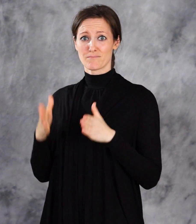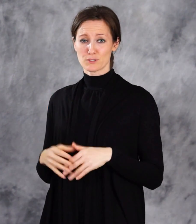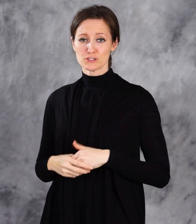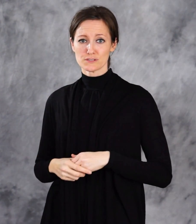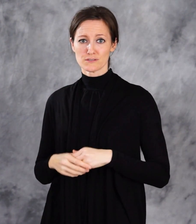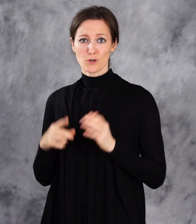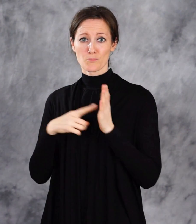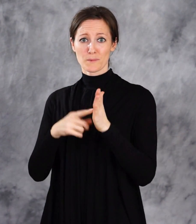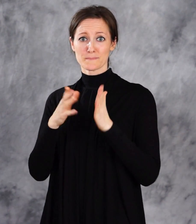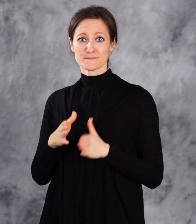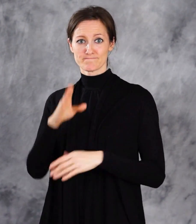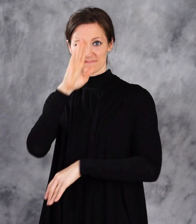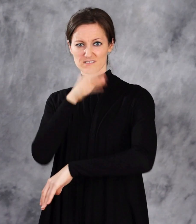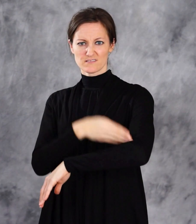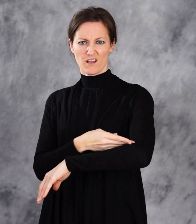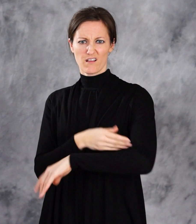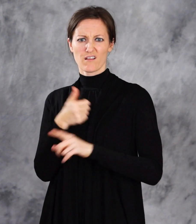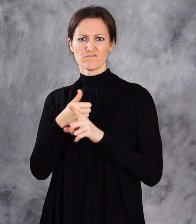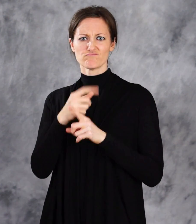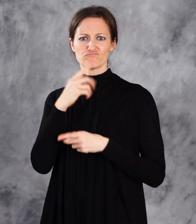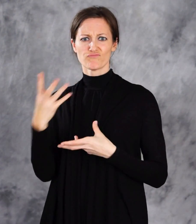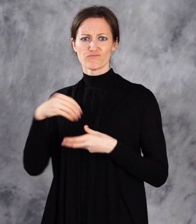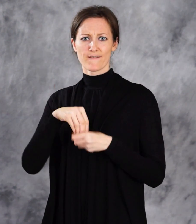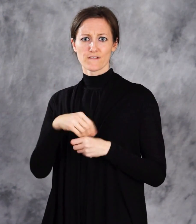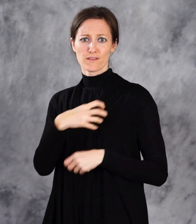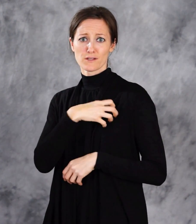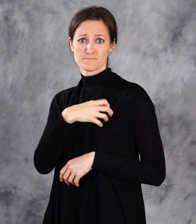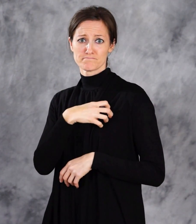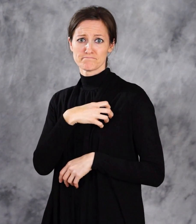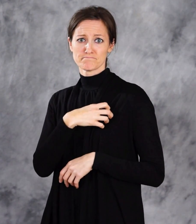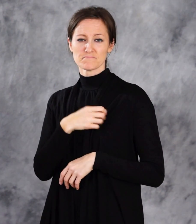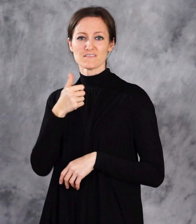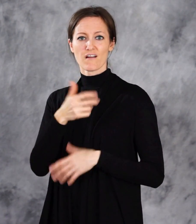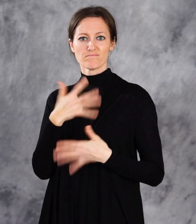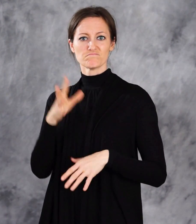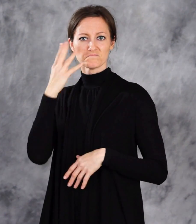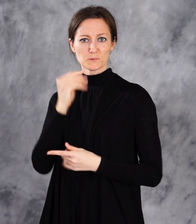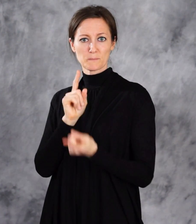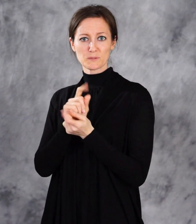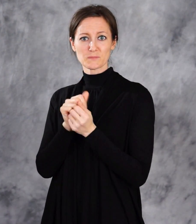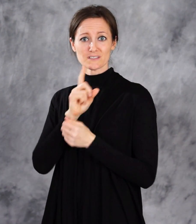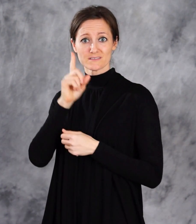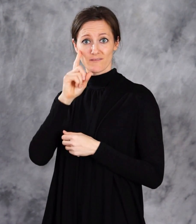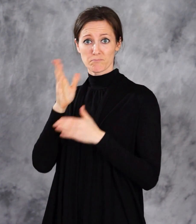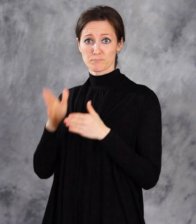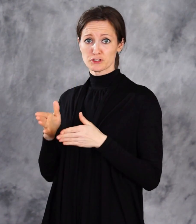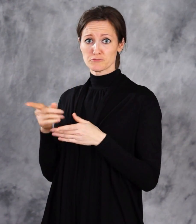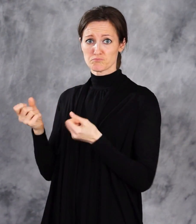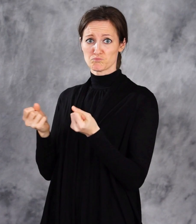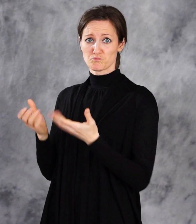Rep. Cornish’s son, who is in law enforcement, once had an experience with a deaf motorist